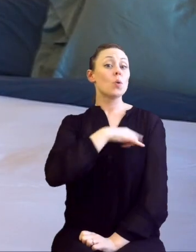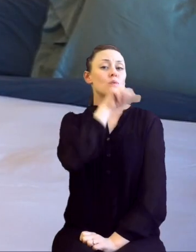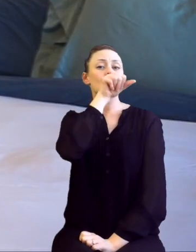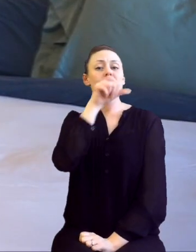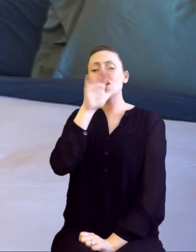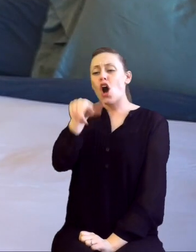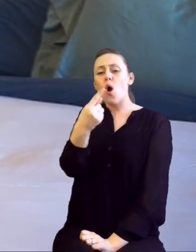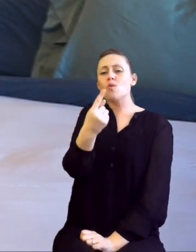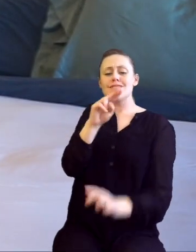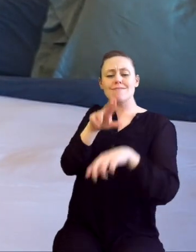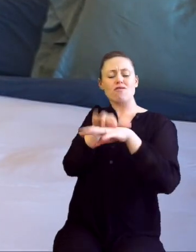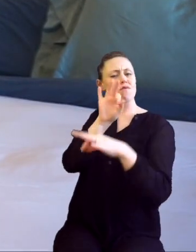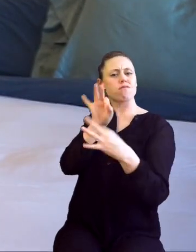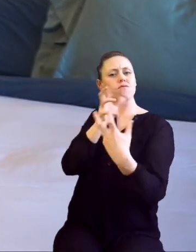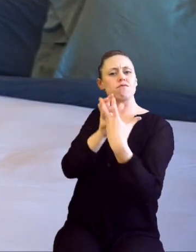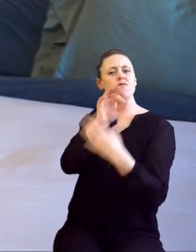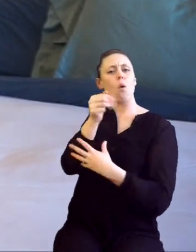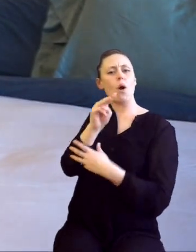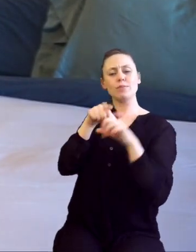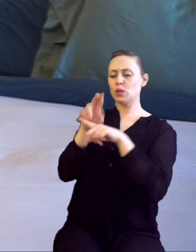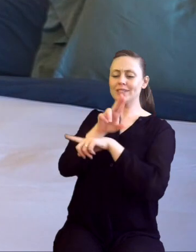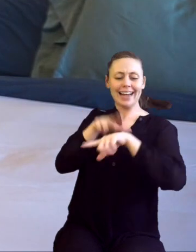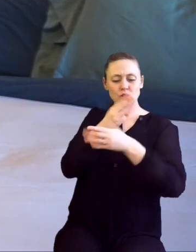fact that not only does Natural Form use natural materials in making their